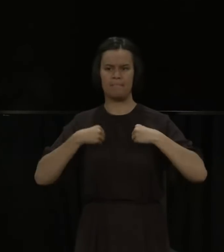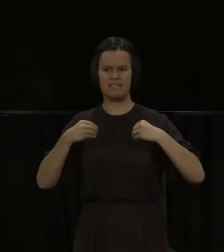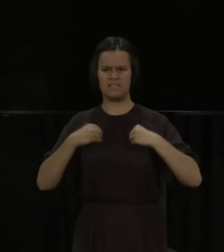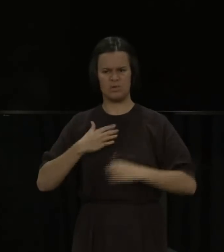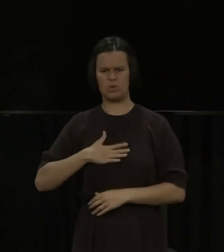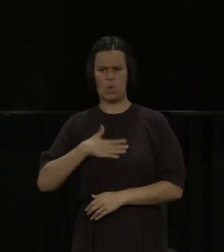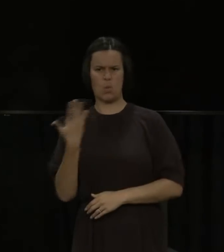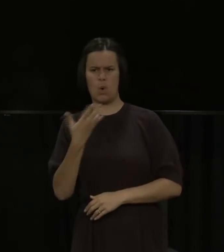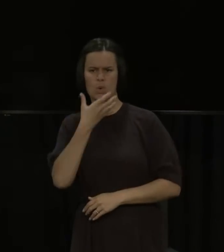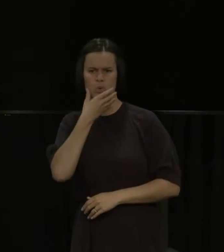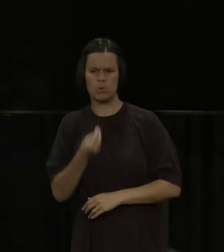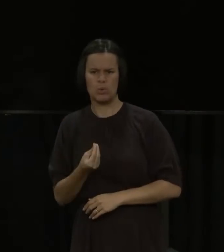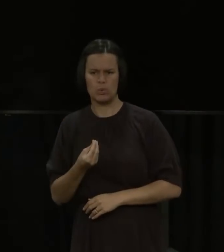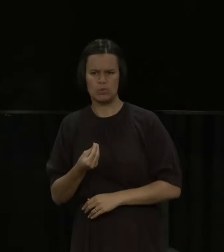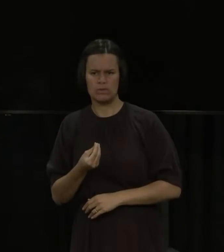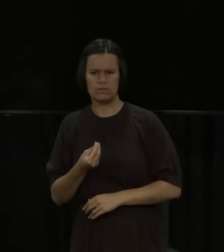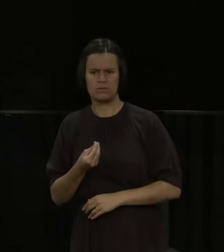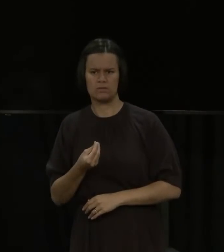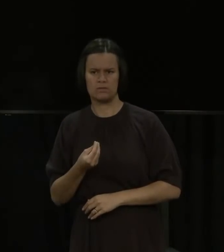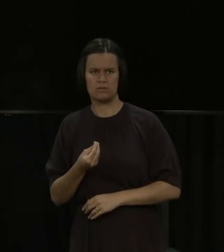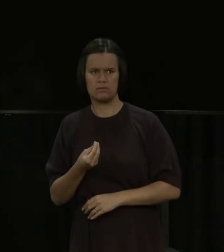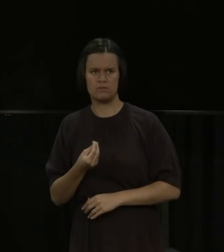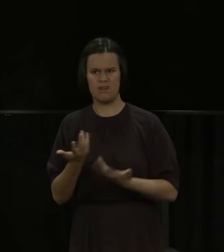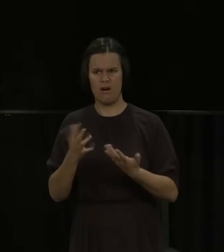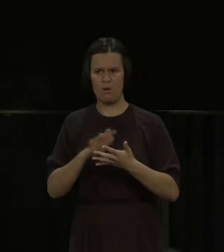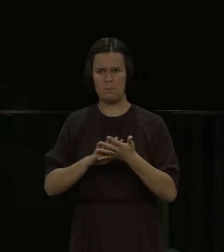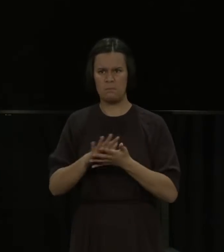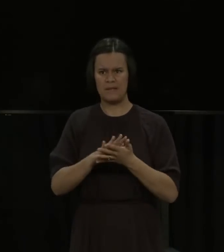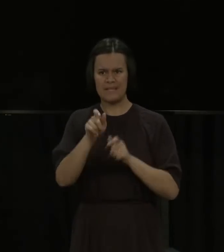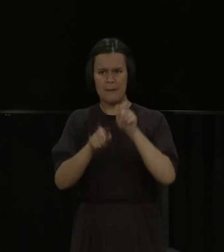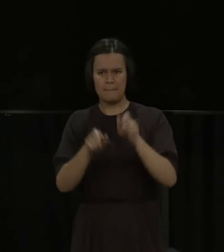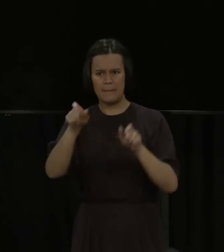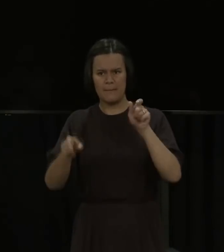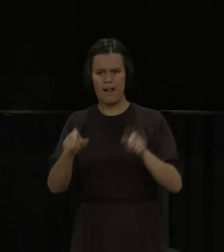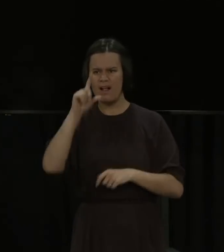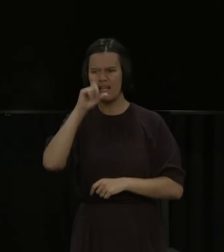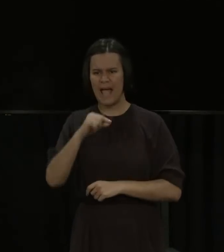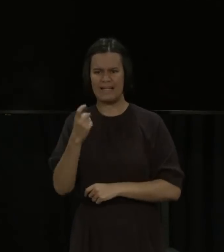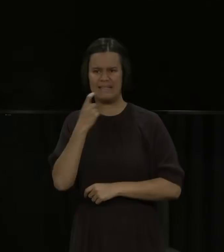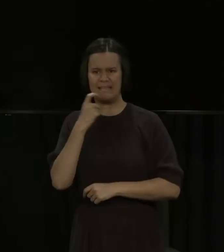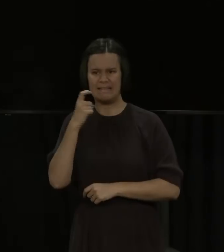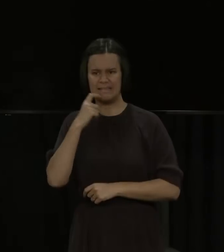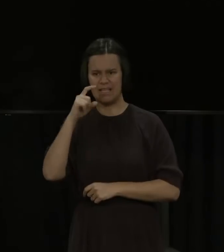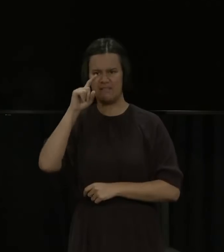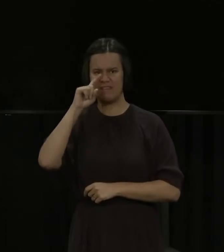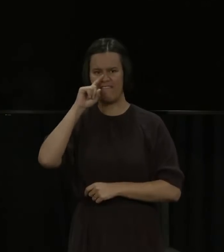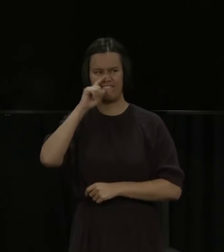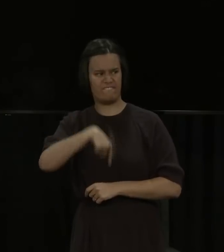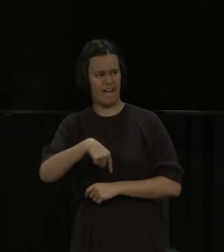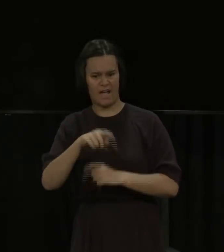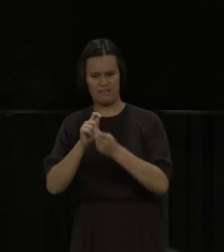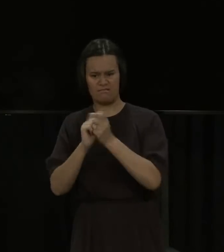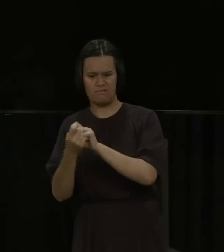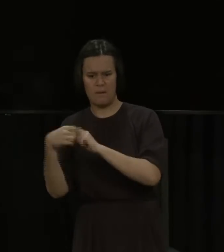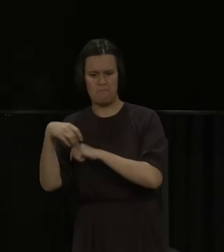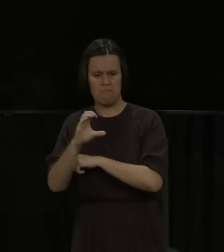businesses that choose not to use it because they don't have too and it will be well known that this business doesn't use it.